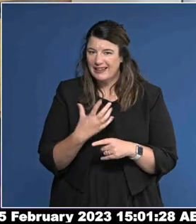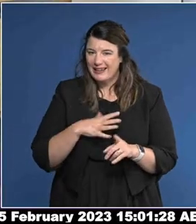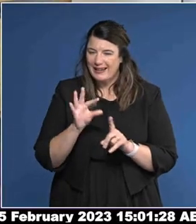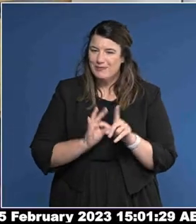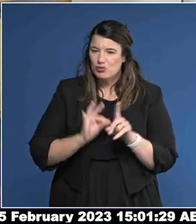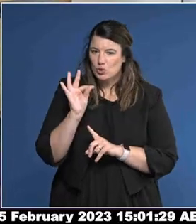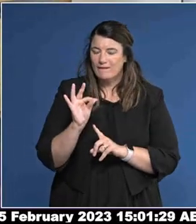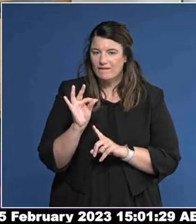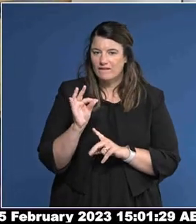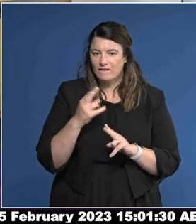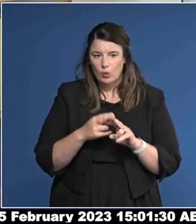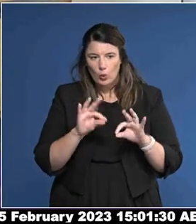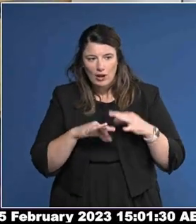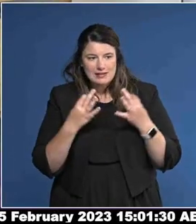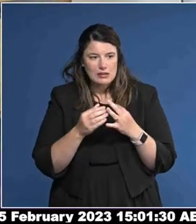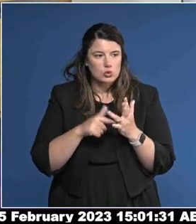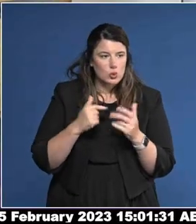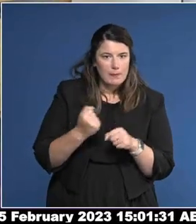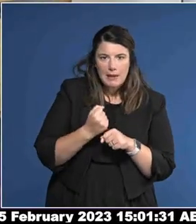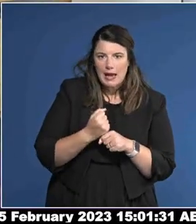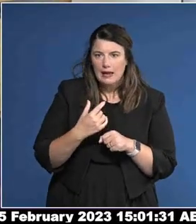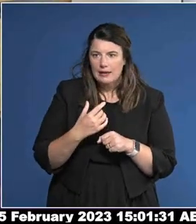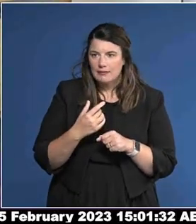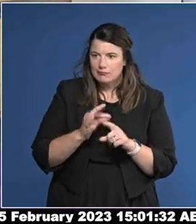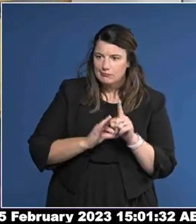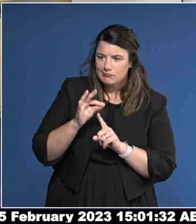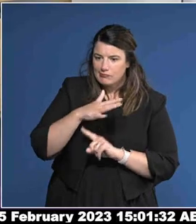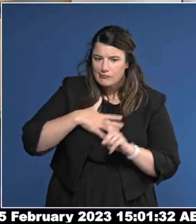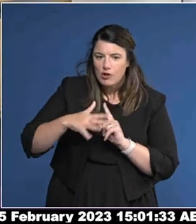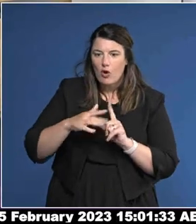providers to develop a culture of learning that leads to the elimination or resolution